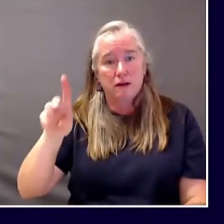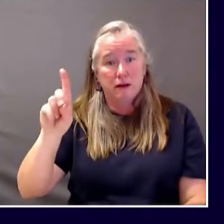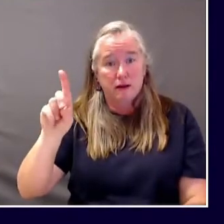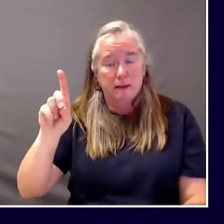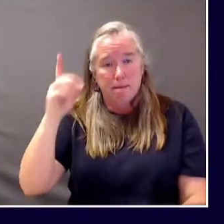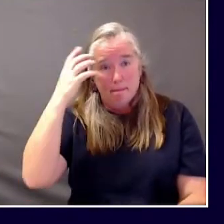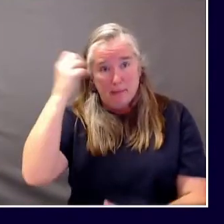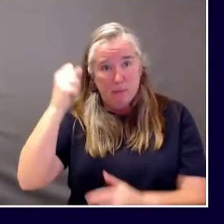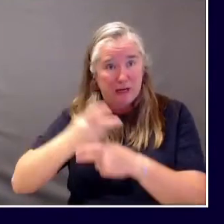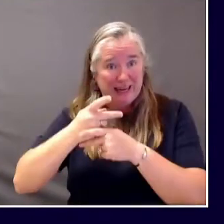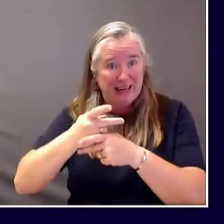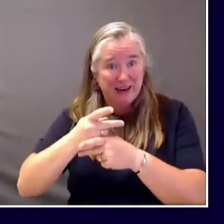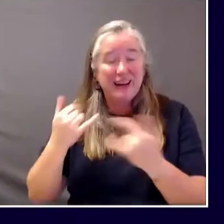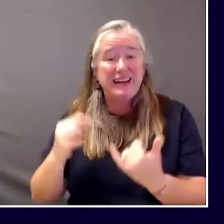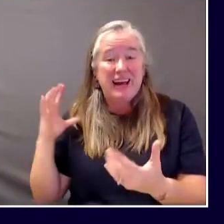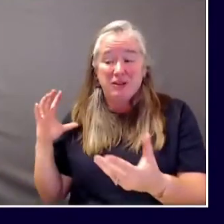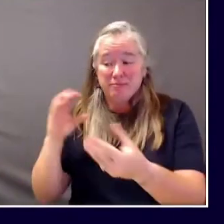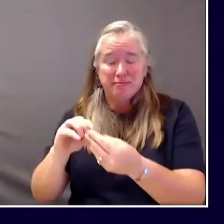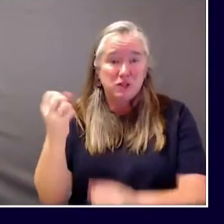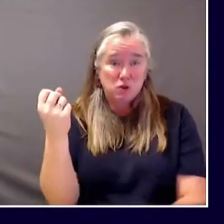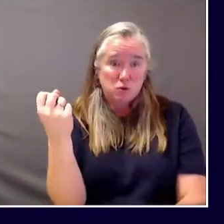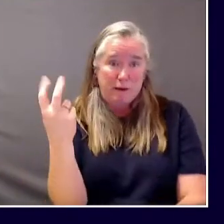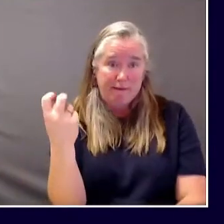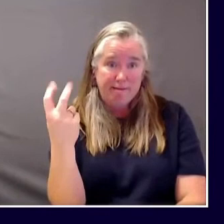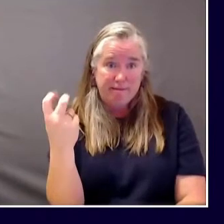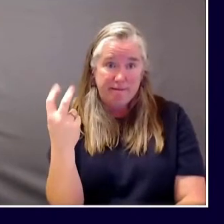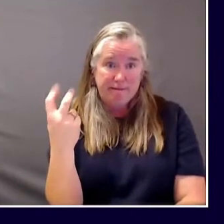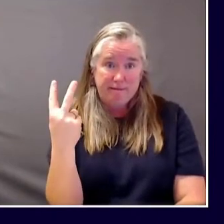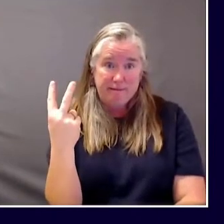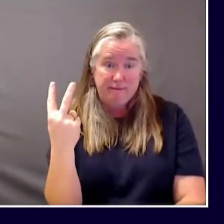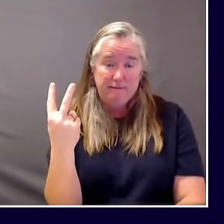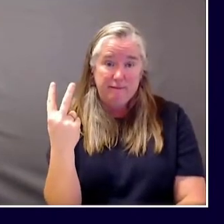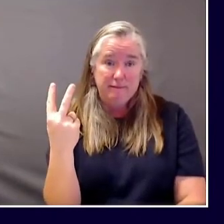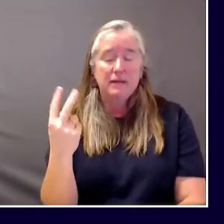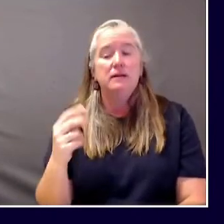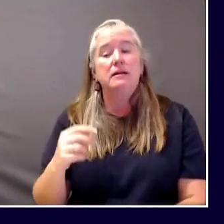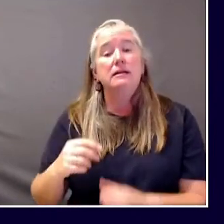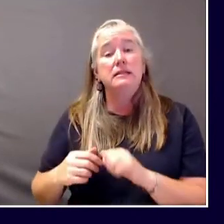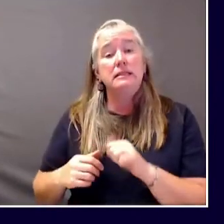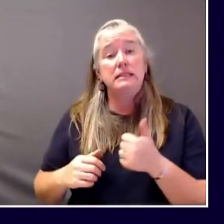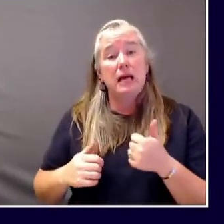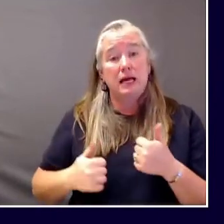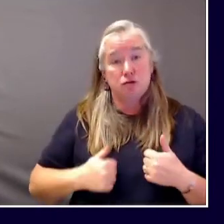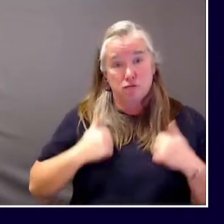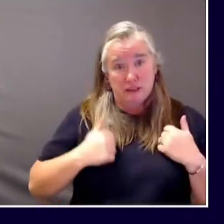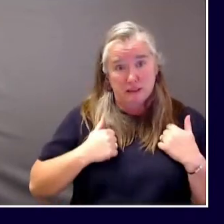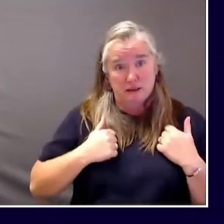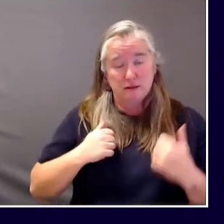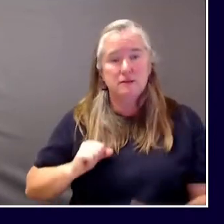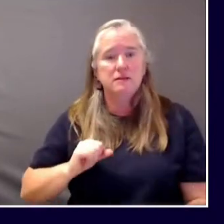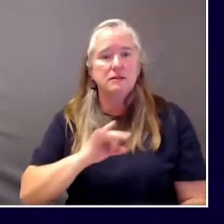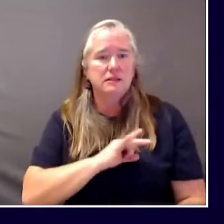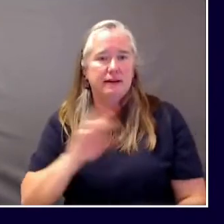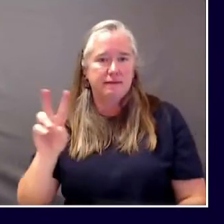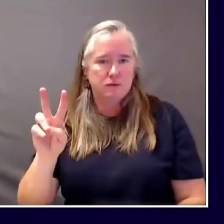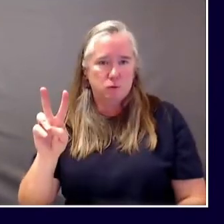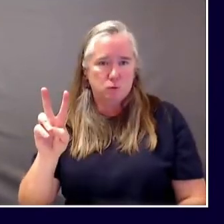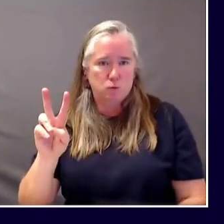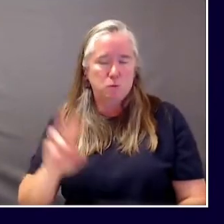there are now a total of twelve cases at that facility ten cases